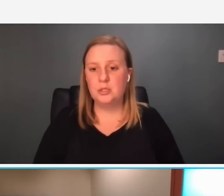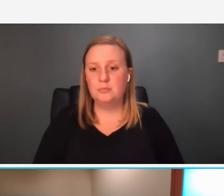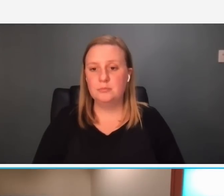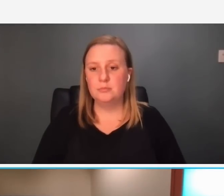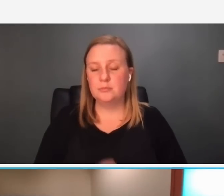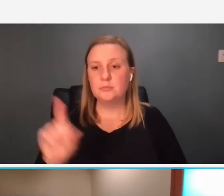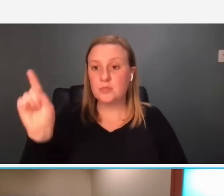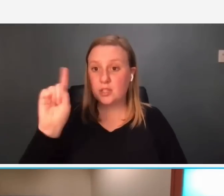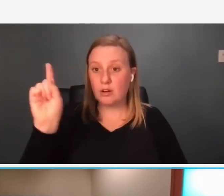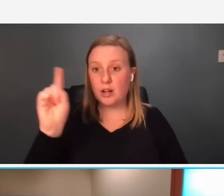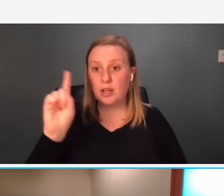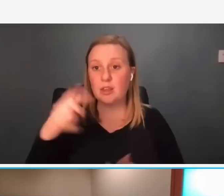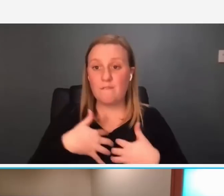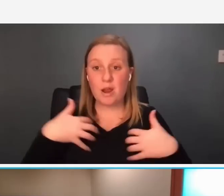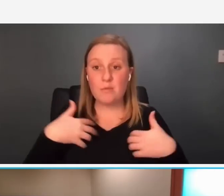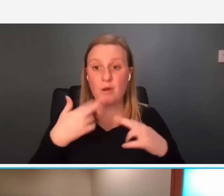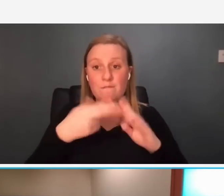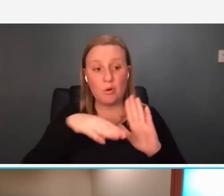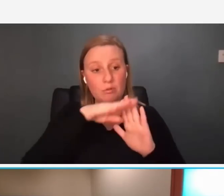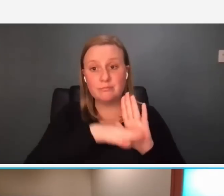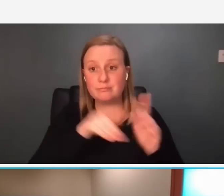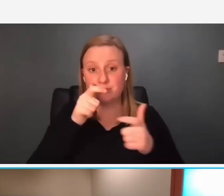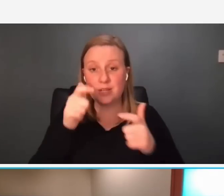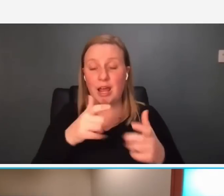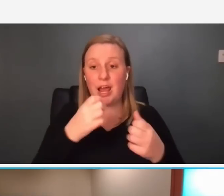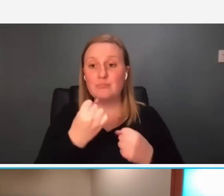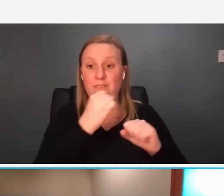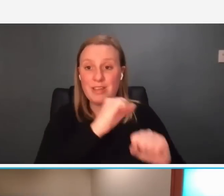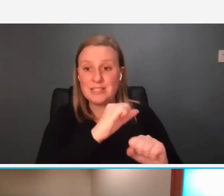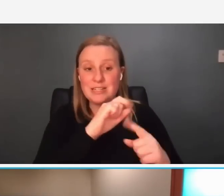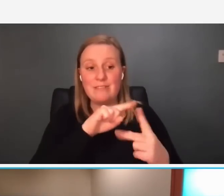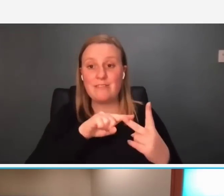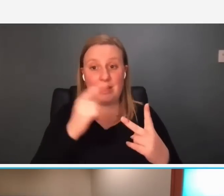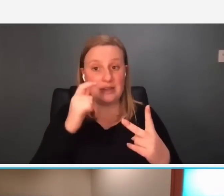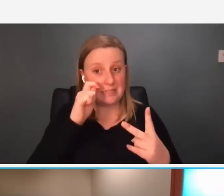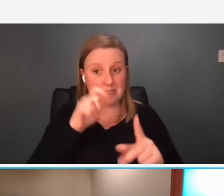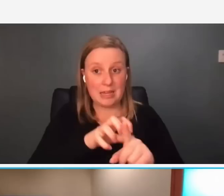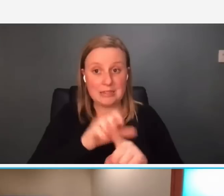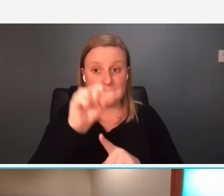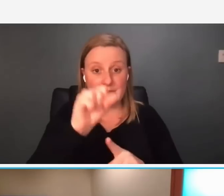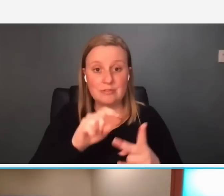framework has preventative, detective and correction functions as well however under the new model we want